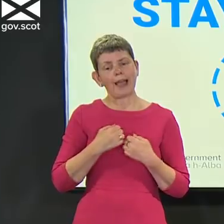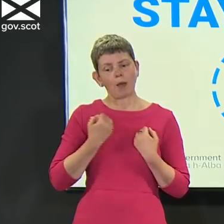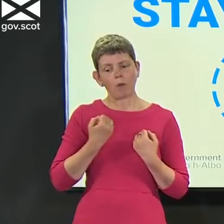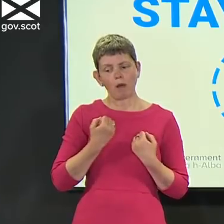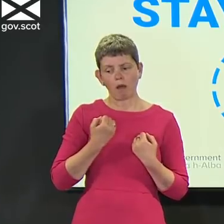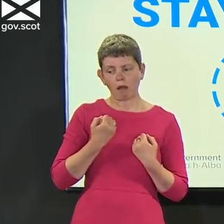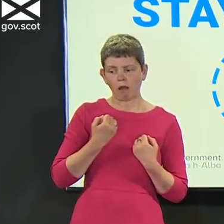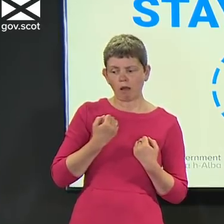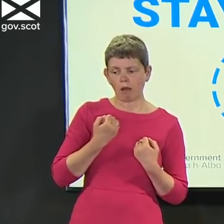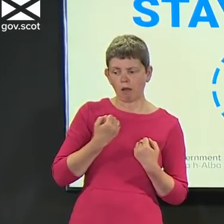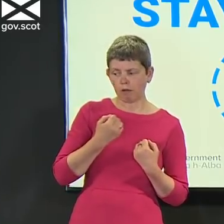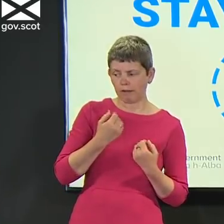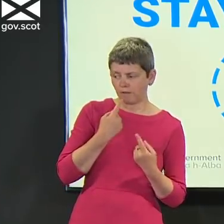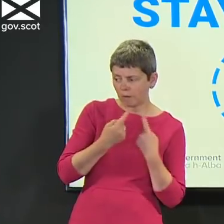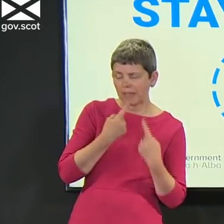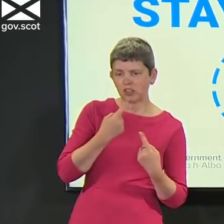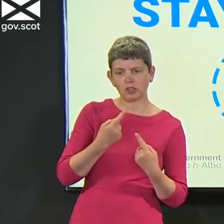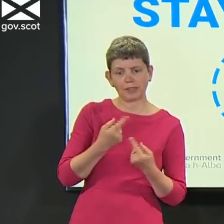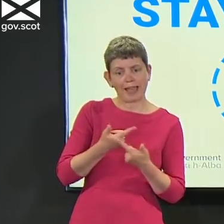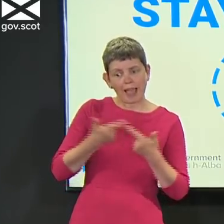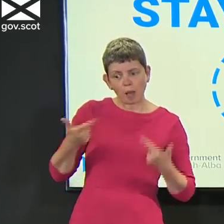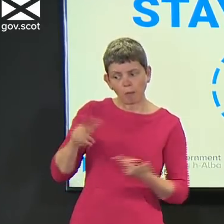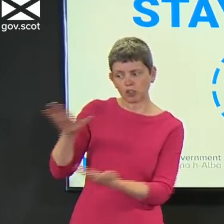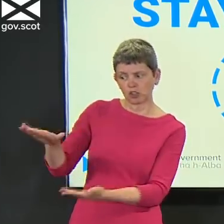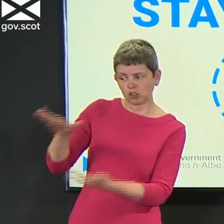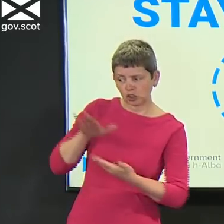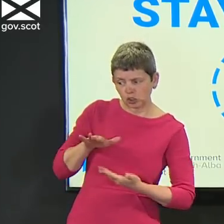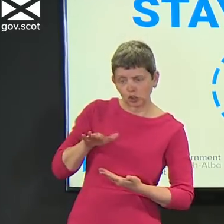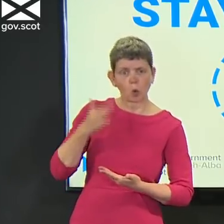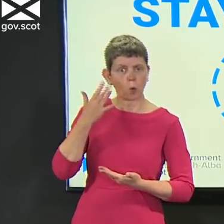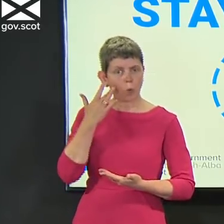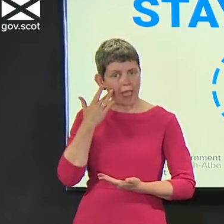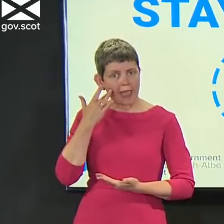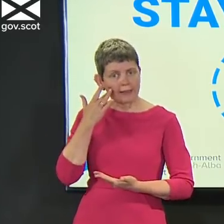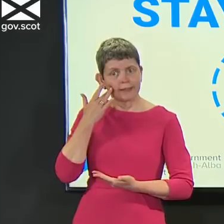fluctuates so it's possible that supplies that we are expecting to get in a few weeks time don't